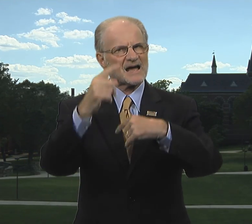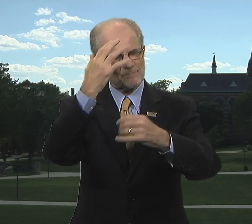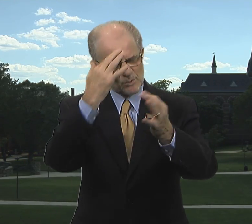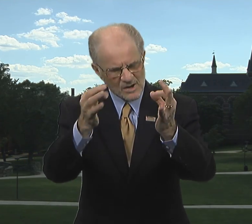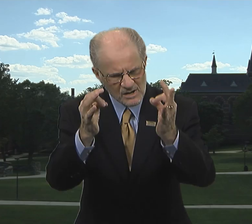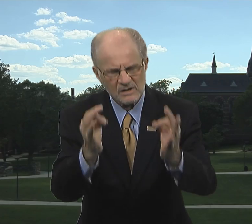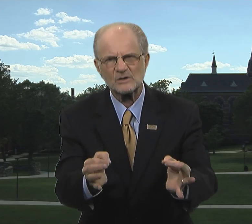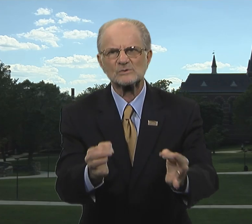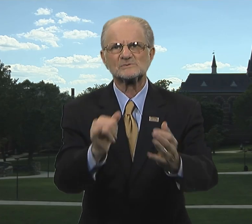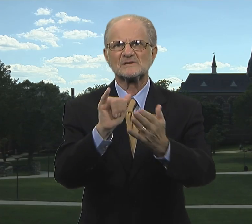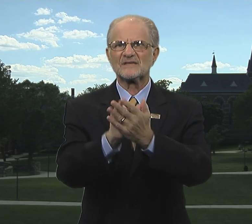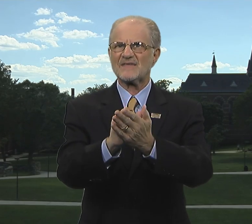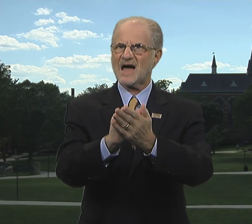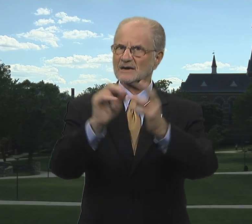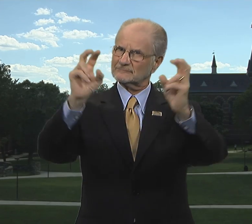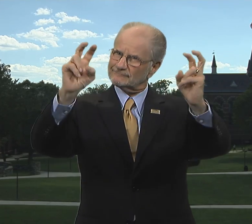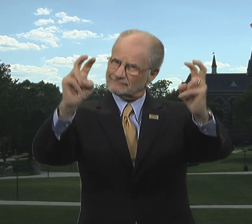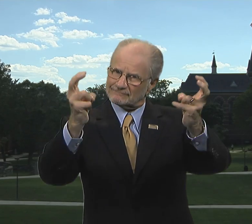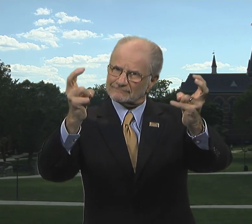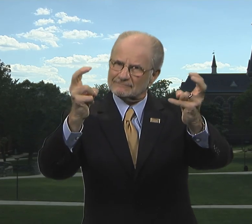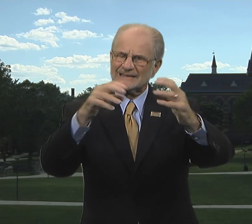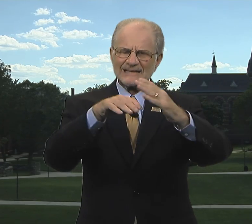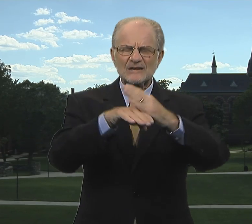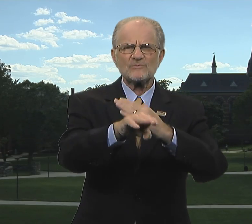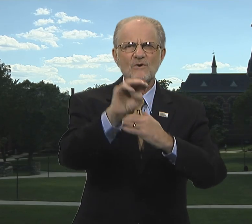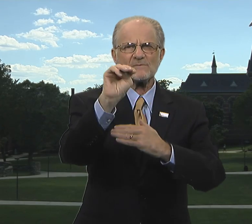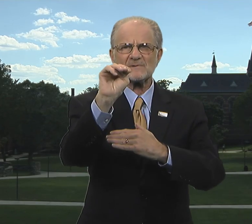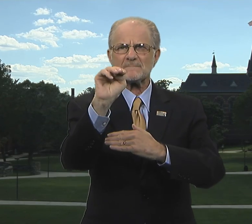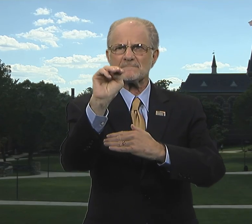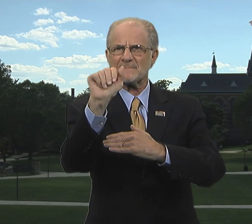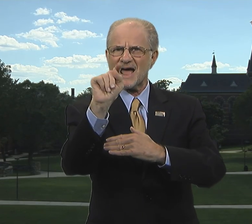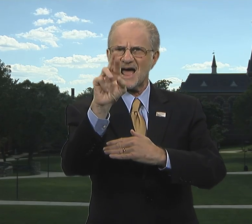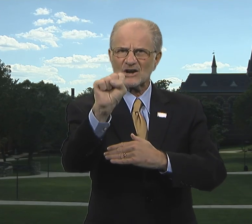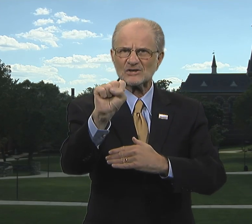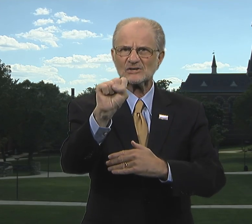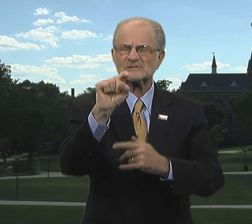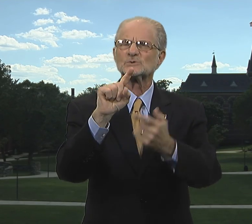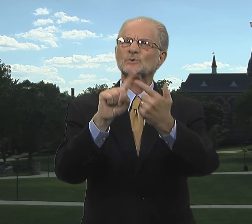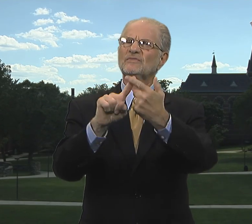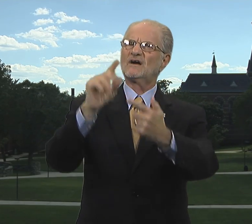I came to the conclusion that enrollment matters